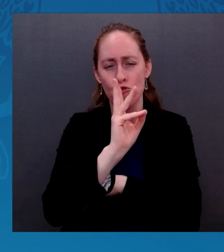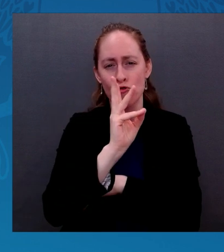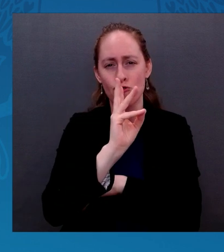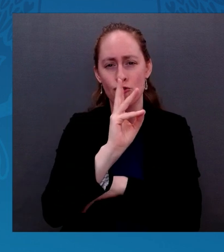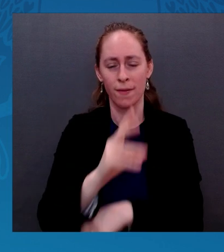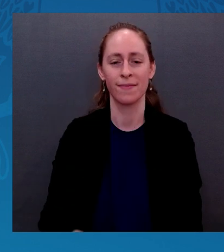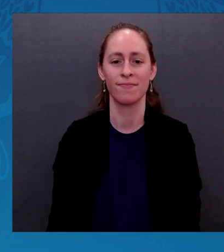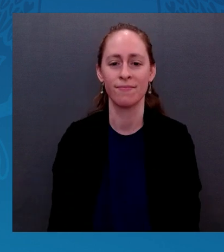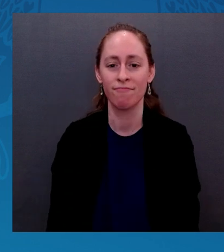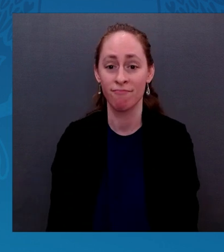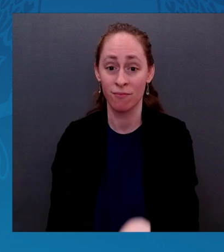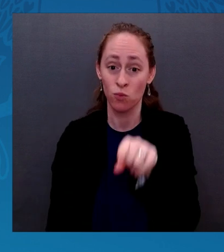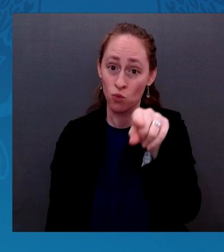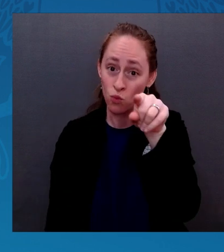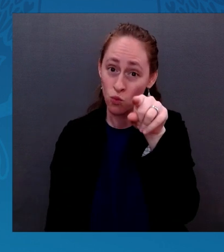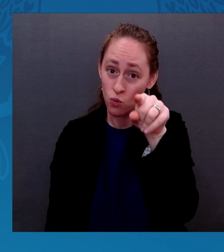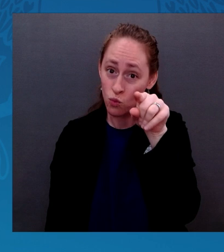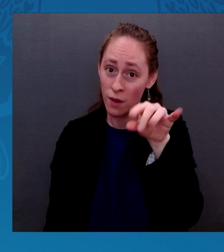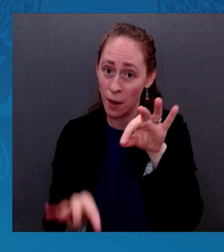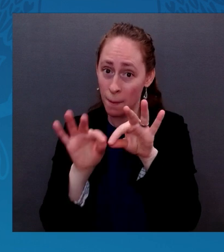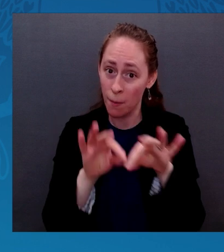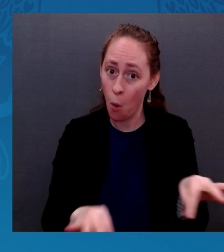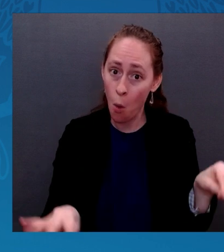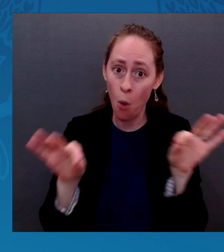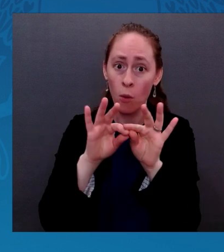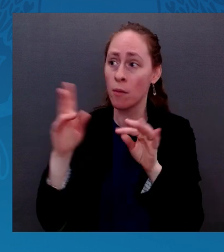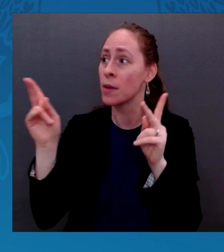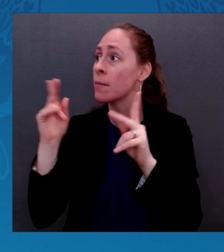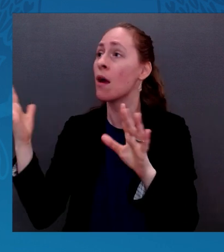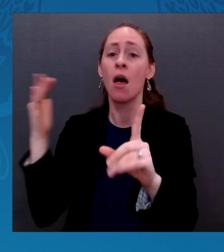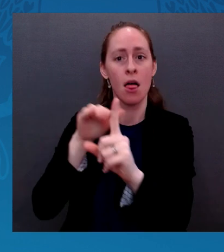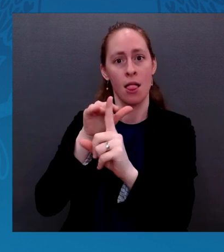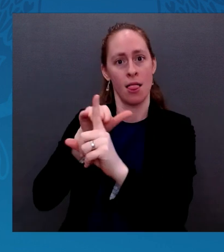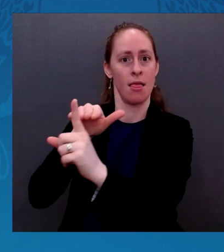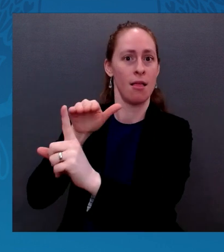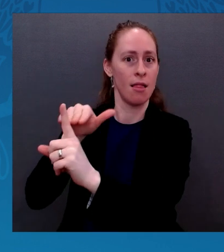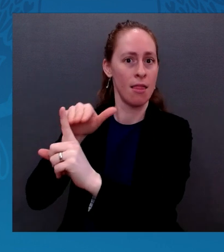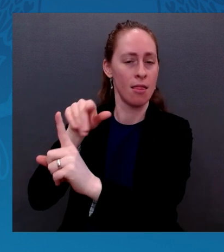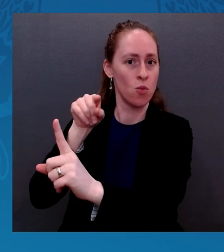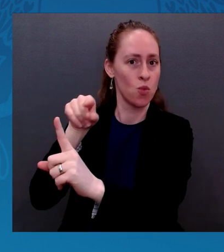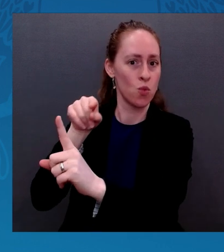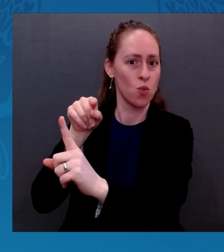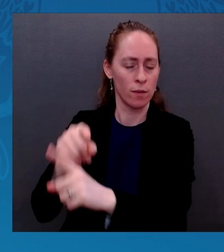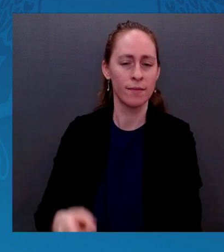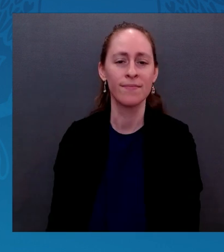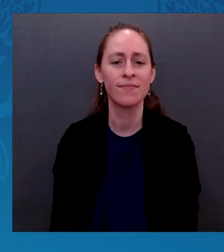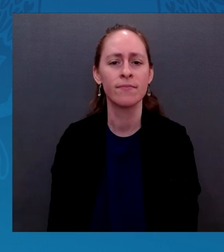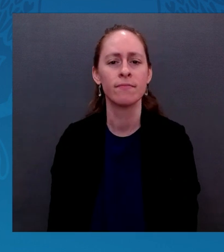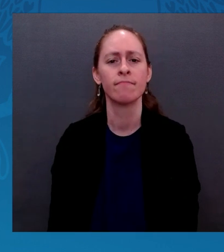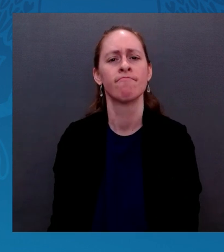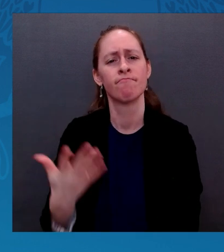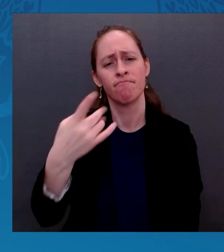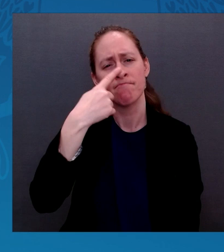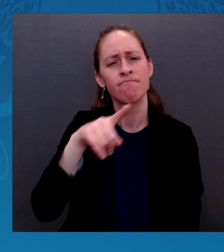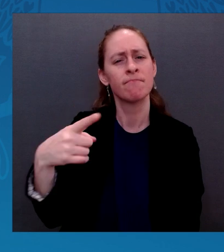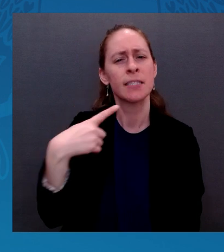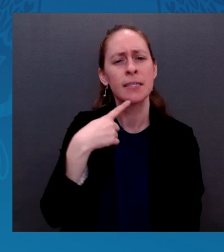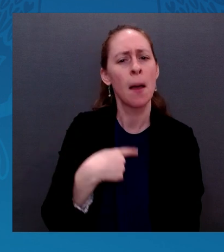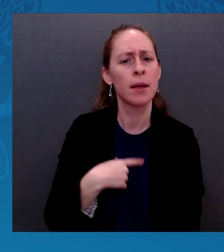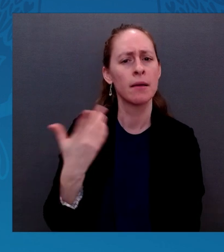Can you tell us how many homes you as or how many lead service lines you've replaced and how important has been to collaborate